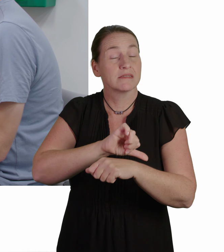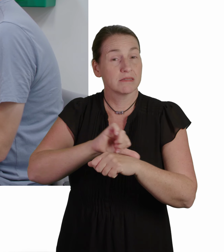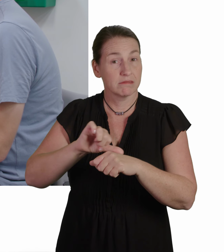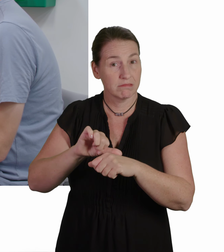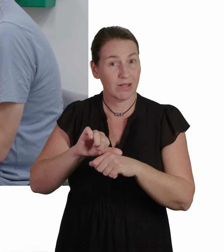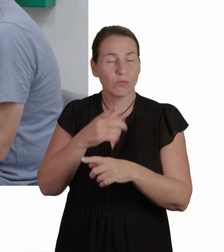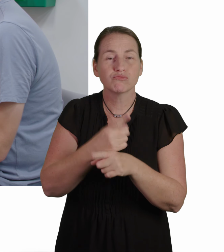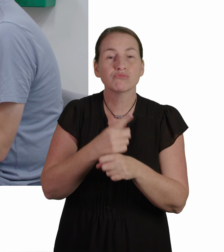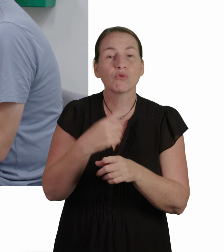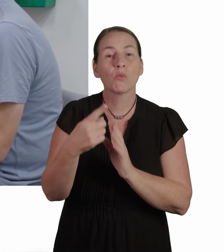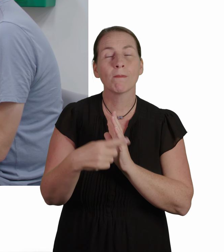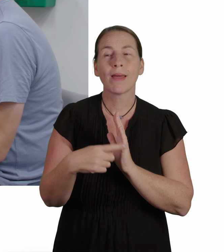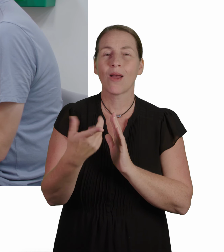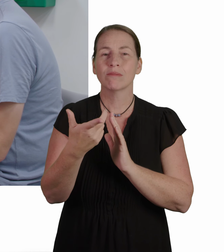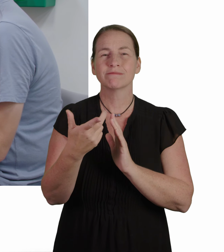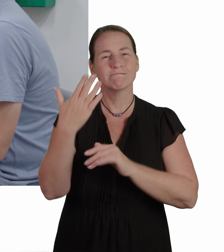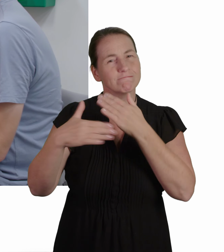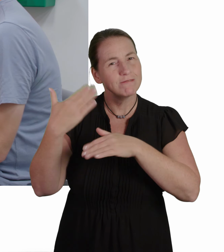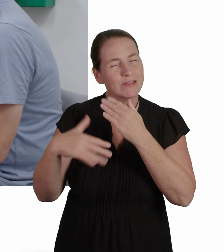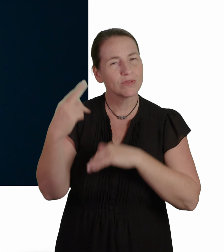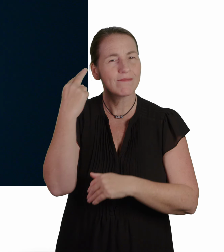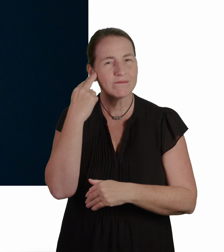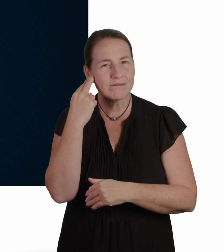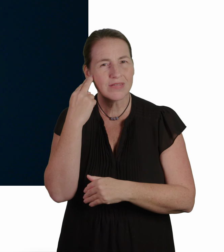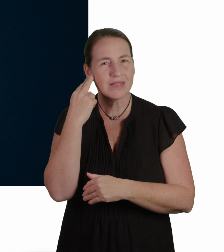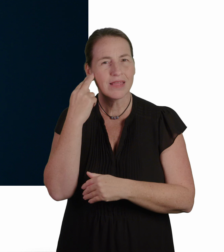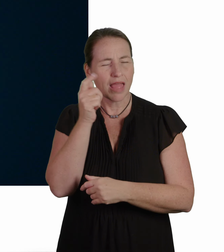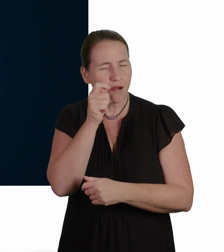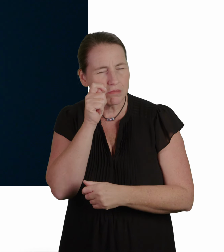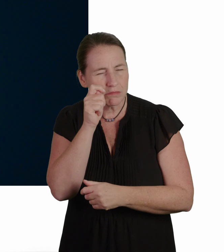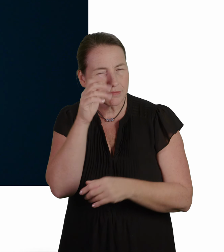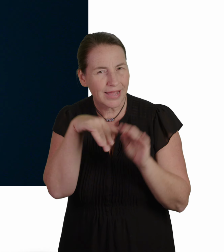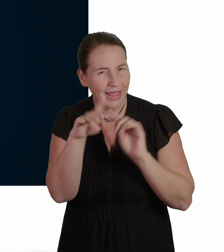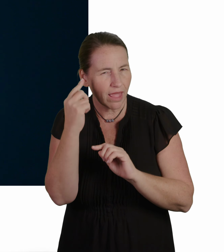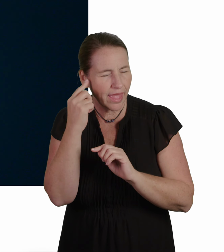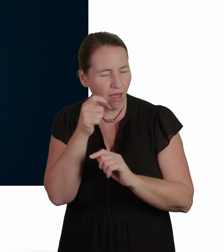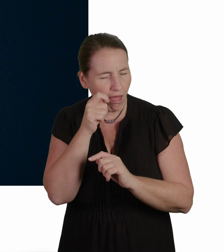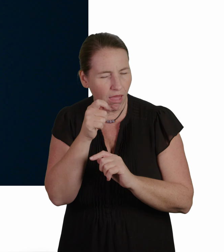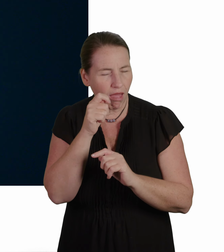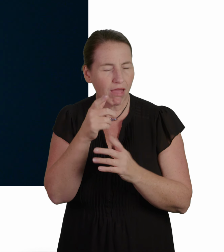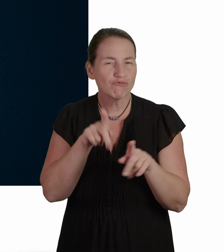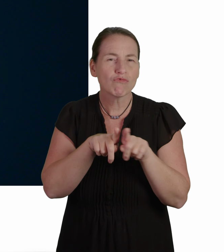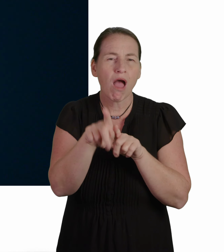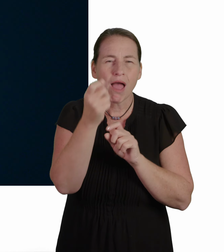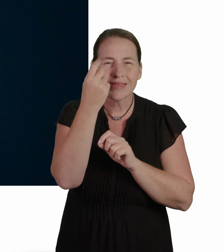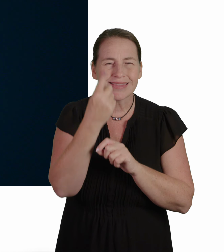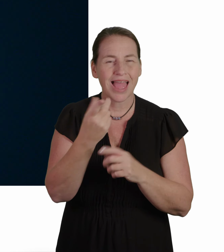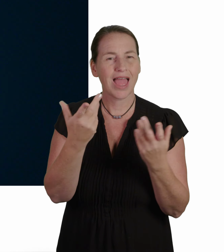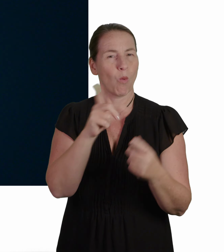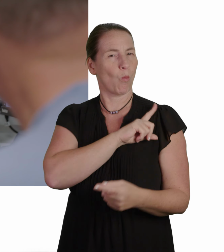about the history of your deafness, look in your ears and try to establish a cause for the hearing loss, if that's possible.